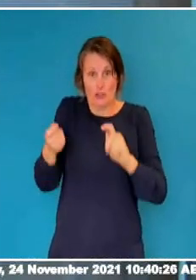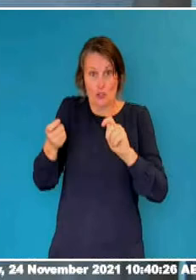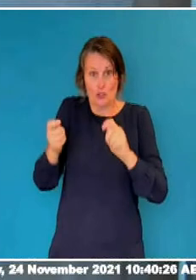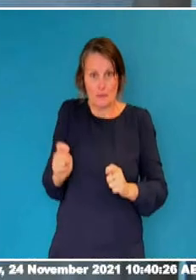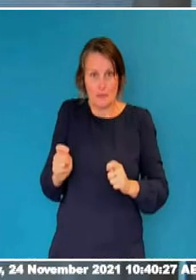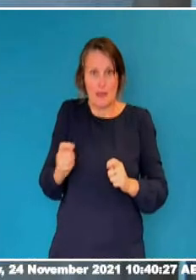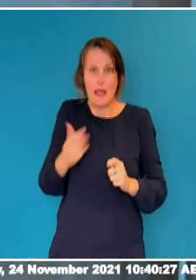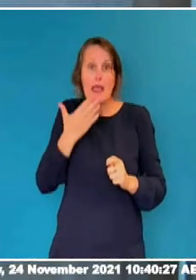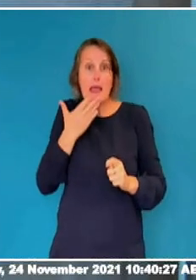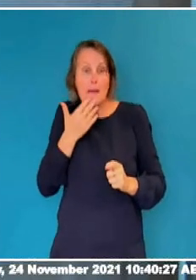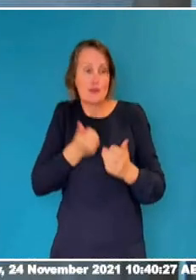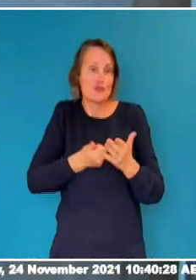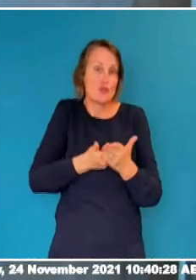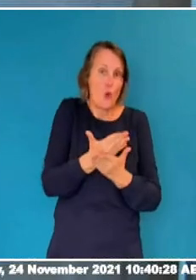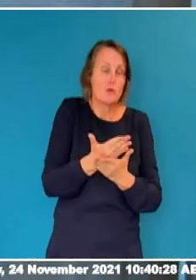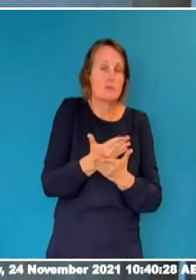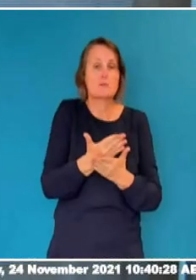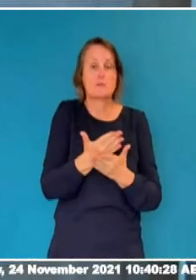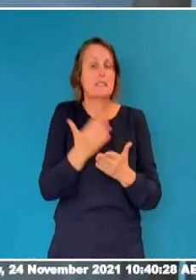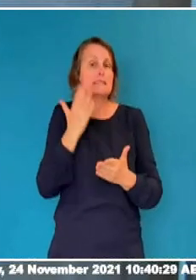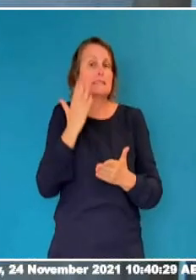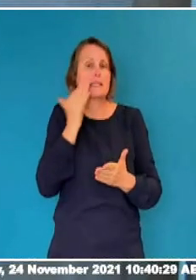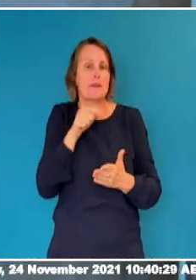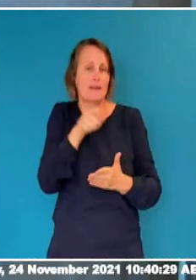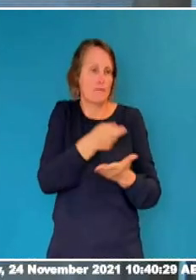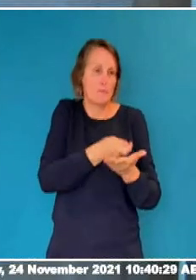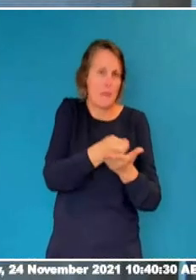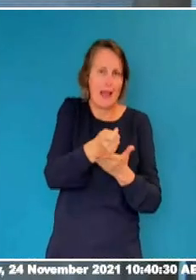cost, whether or not they are paid for through the Employment Assistance Fund?